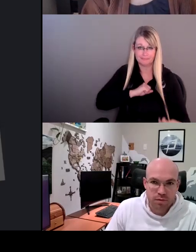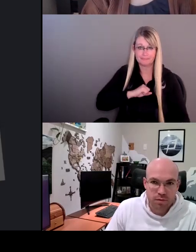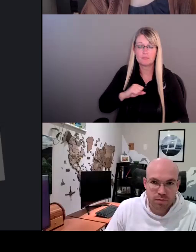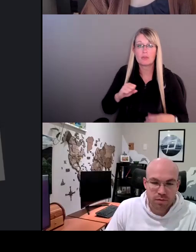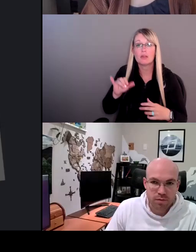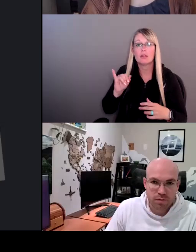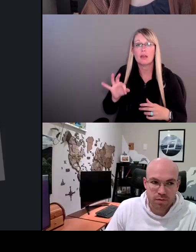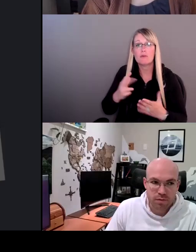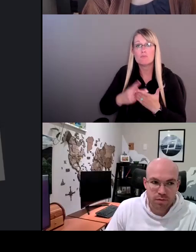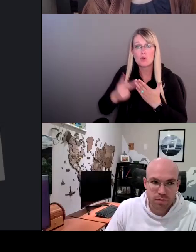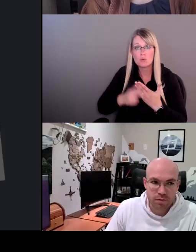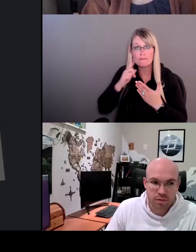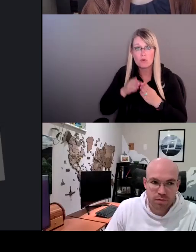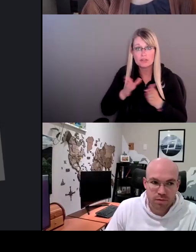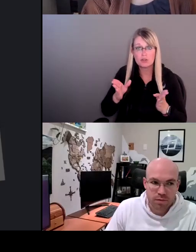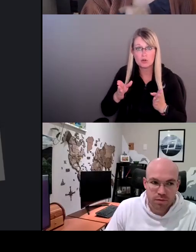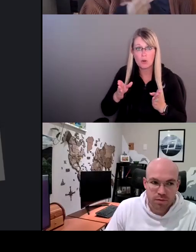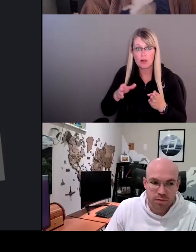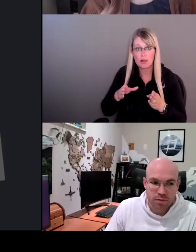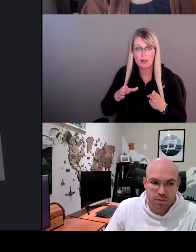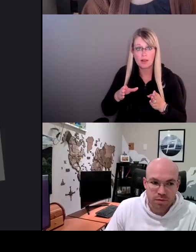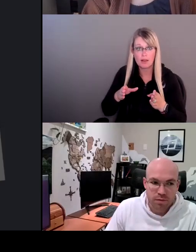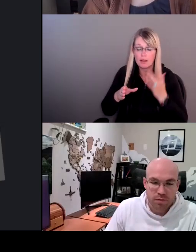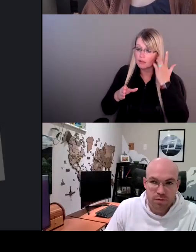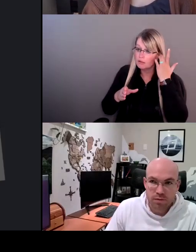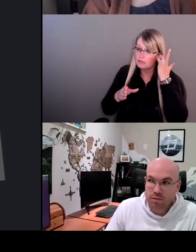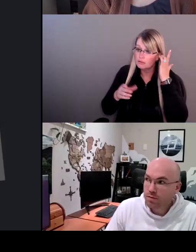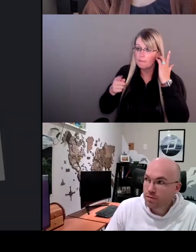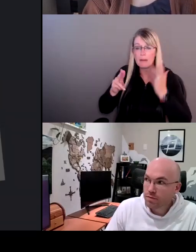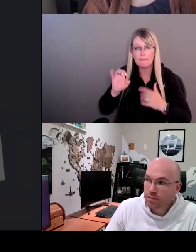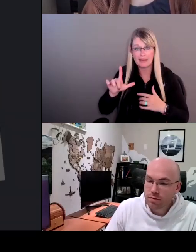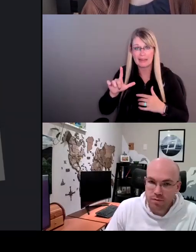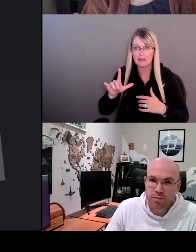do programs for the general public, for example. That stuff that should ideally be plain language.